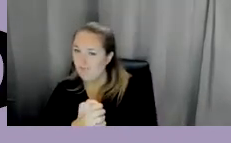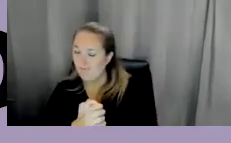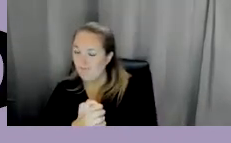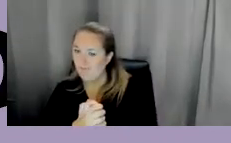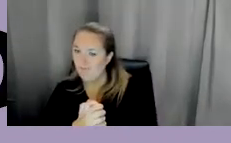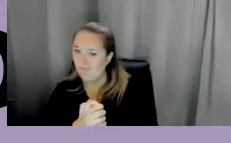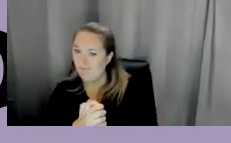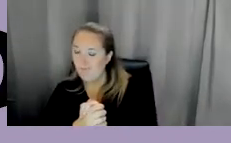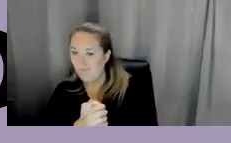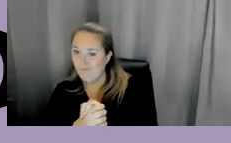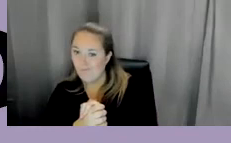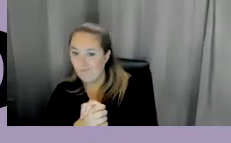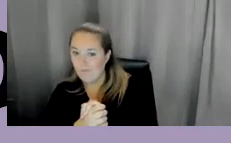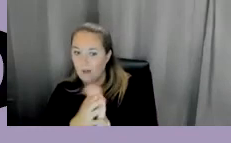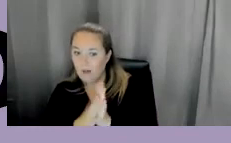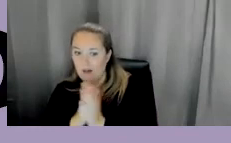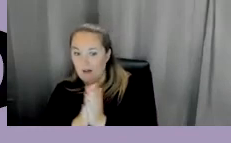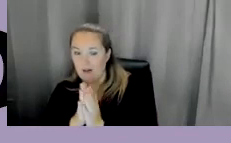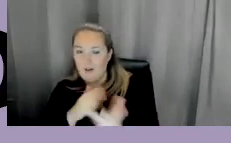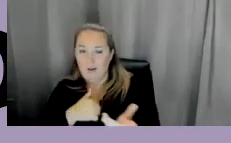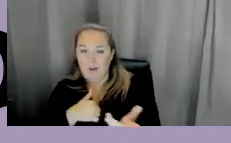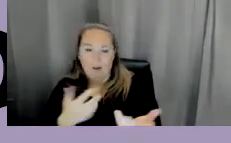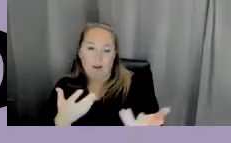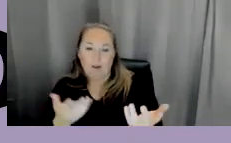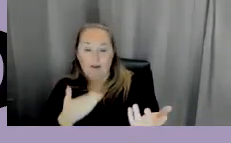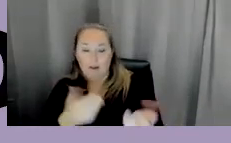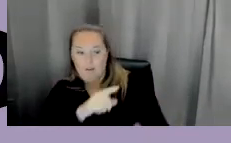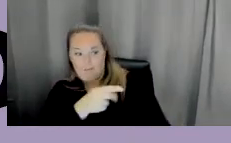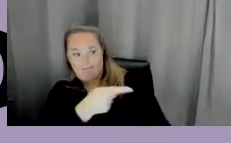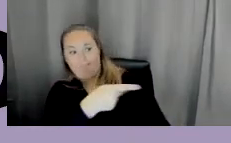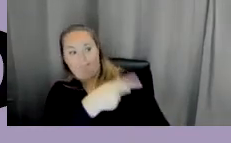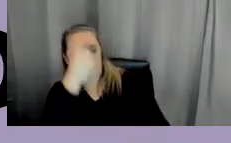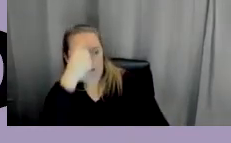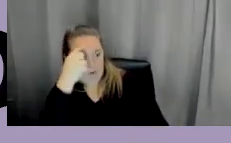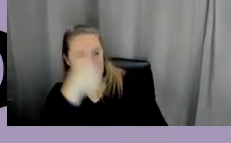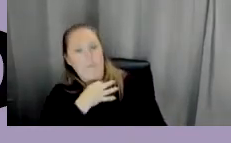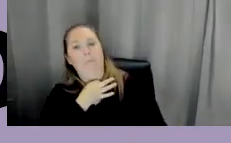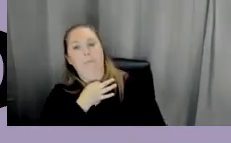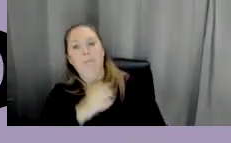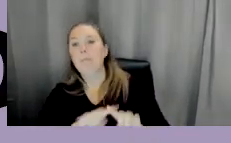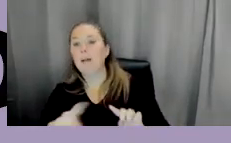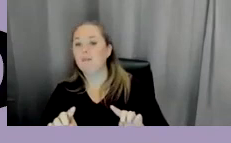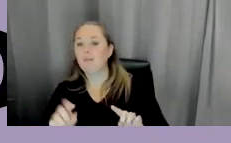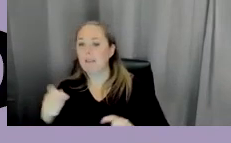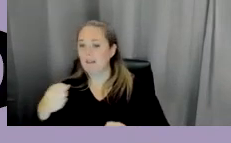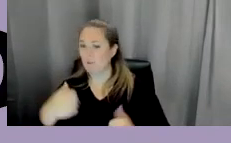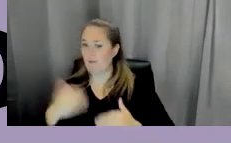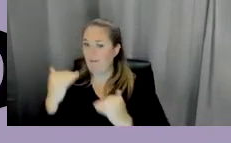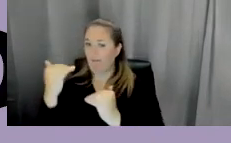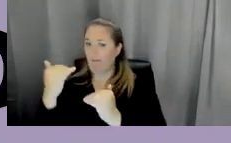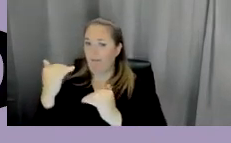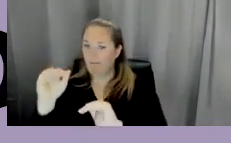FIRST SWING AT THAT. » I THINK WE MIGHT HAVE TO GET